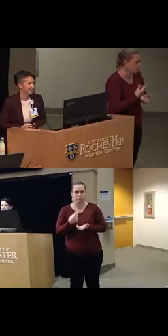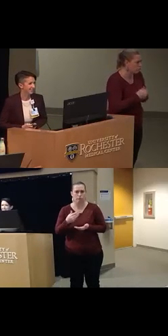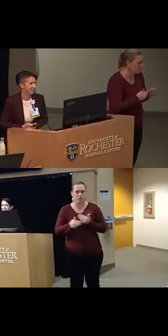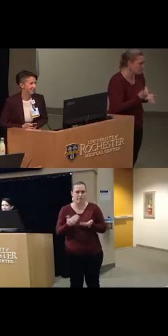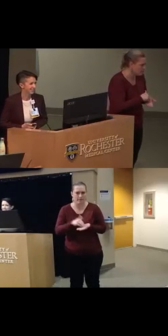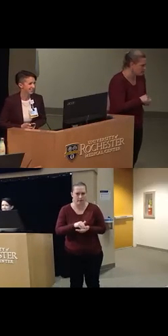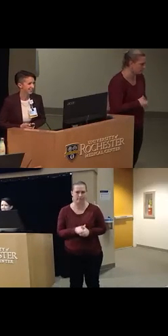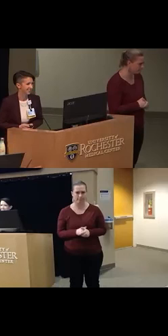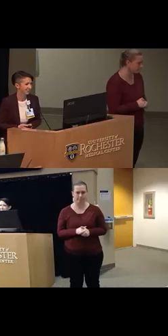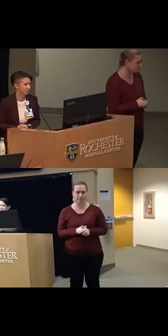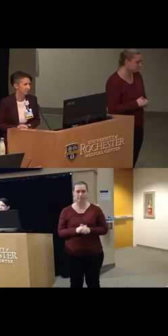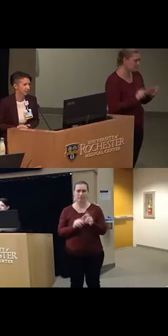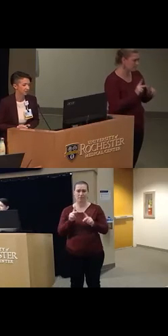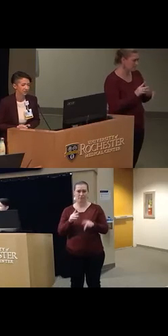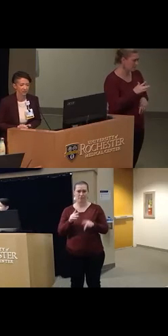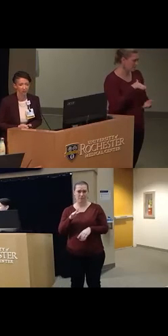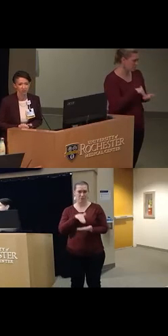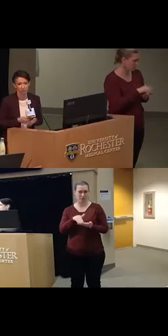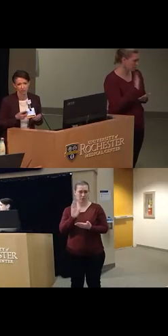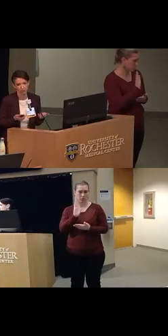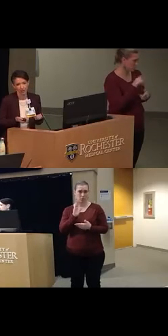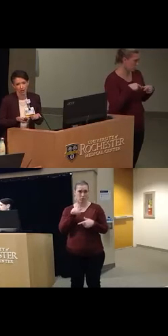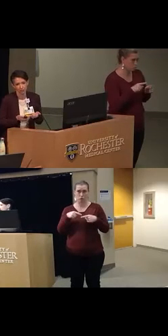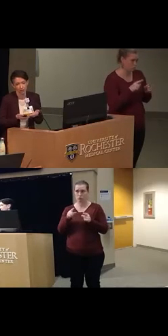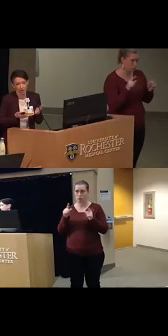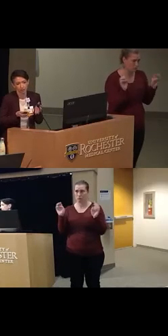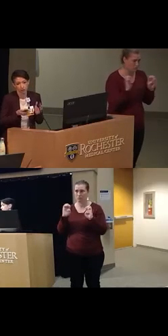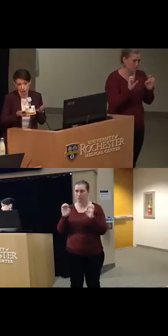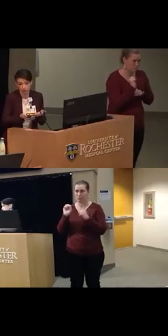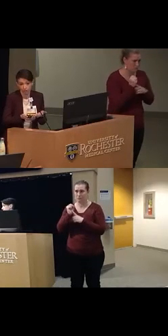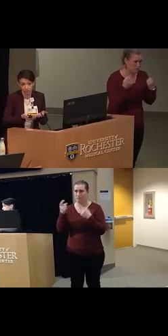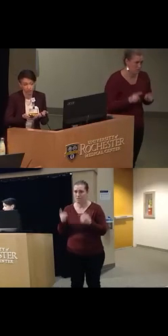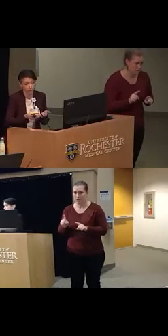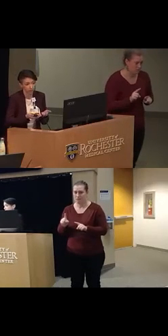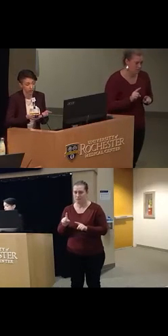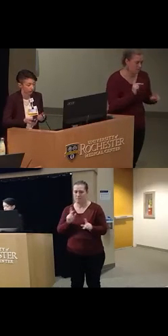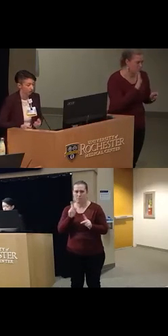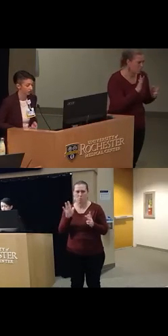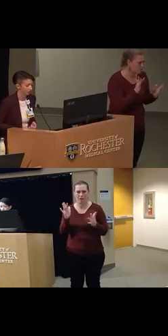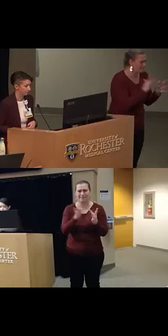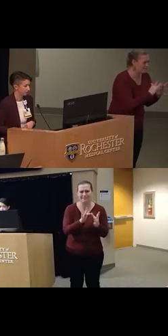connections during times of Crisis so this model helps um structure those conversations for